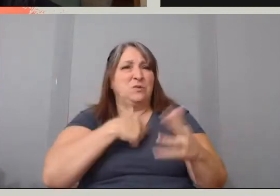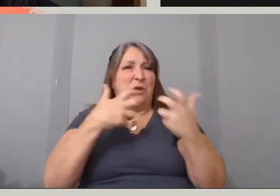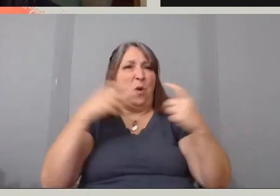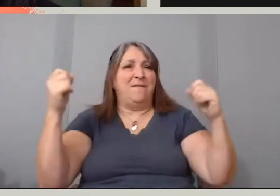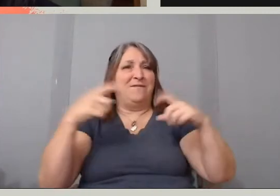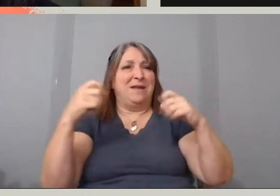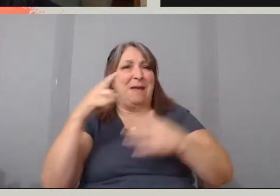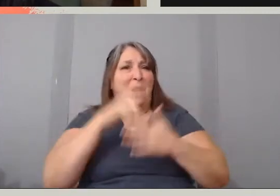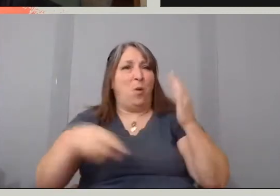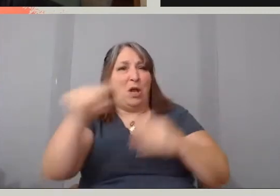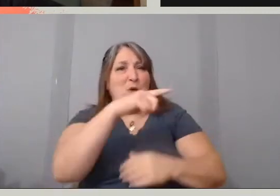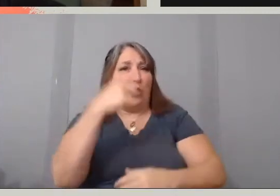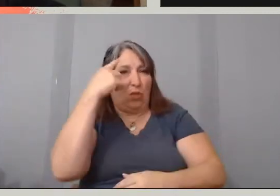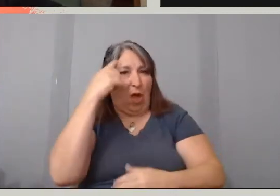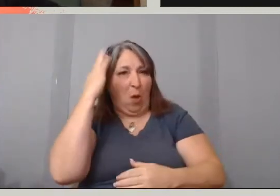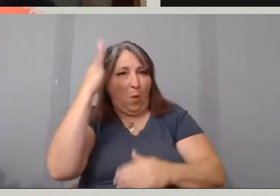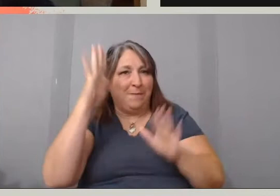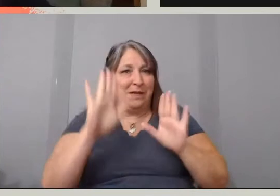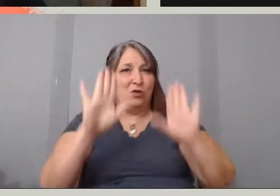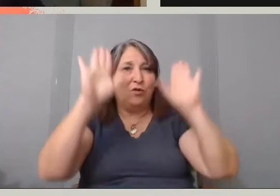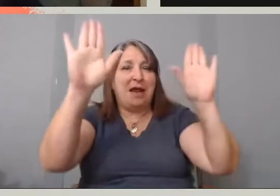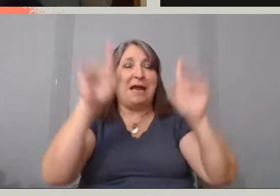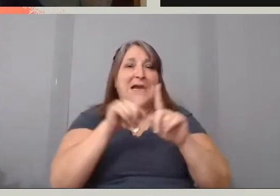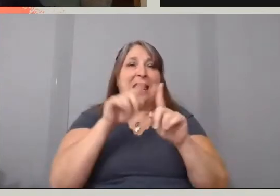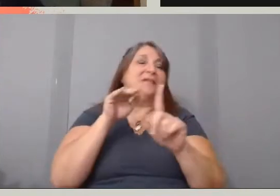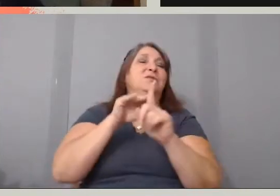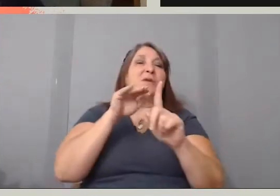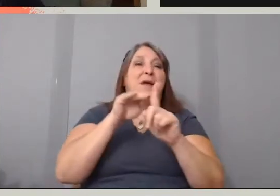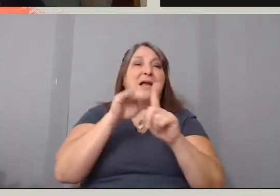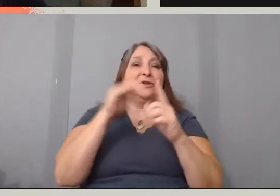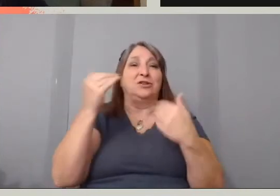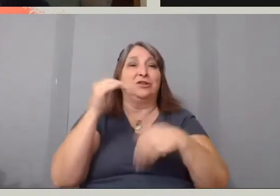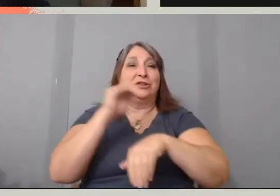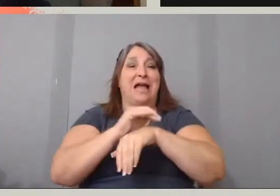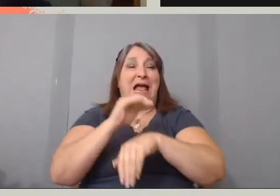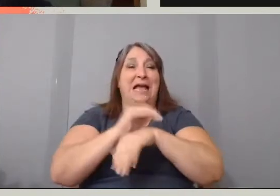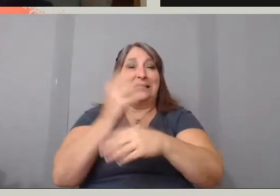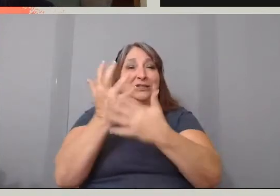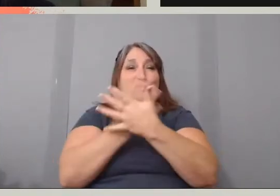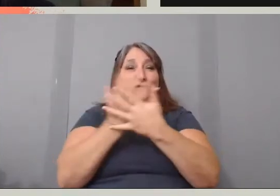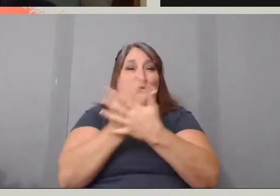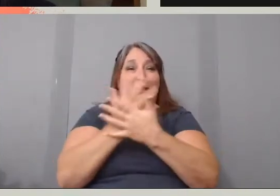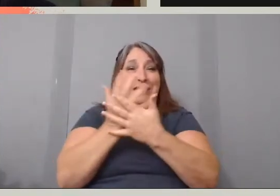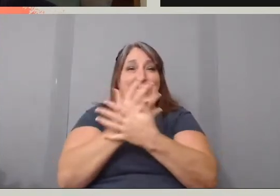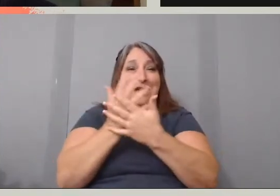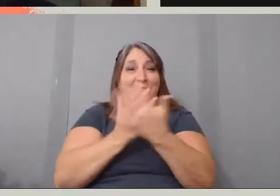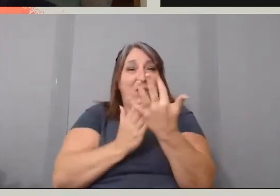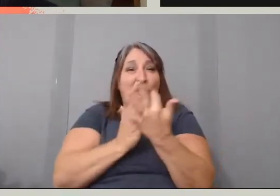And as a reminder, tonight's screening of "Through the Night" which is coming to